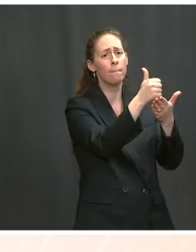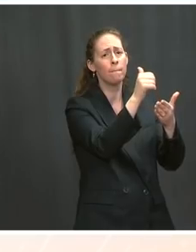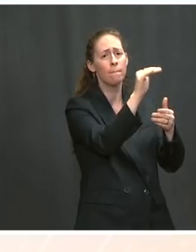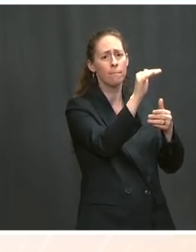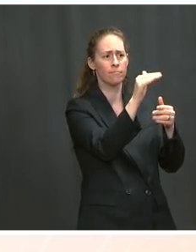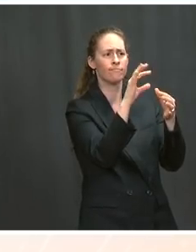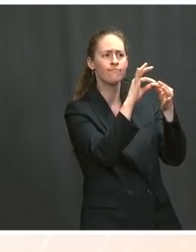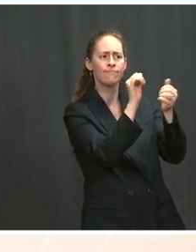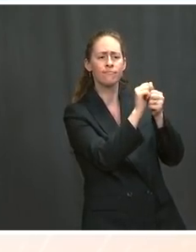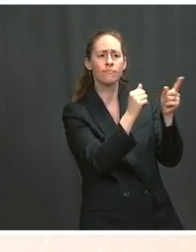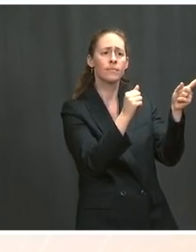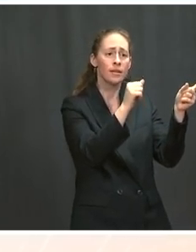Ms. Psaki: Thank you, everyone.